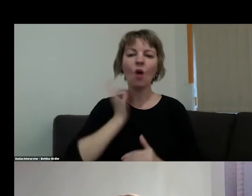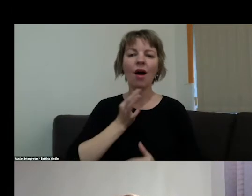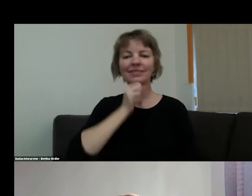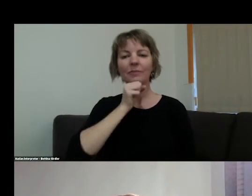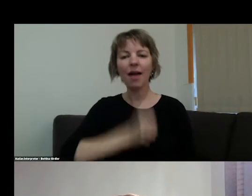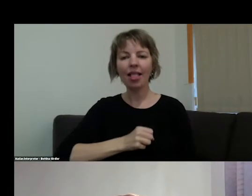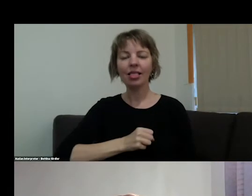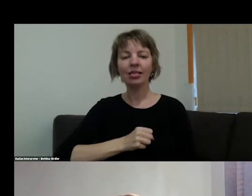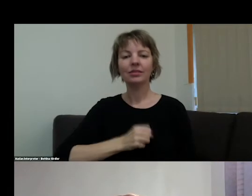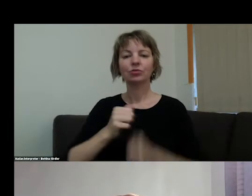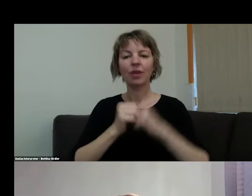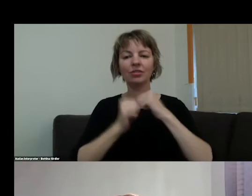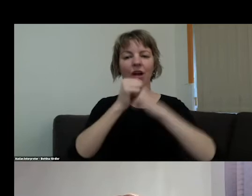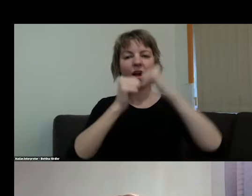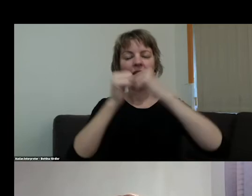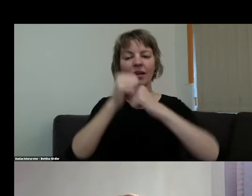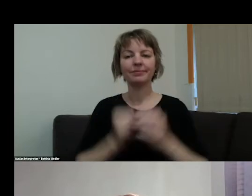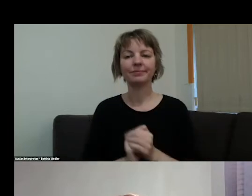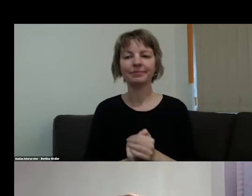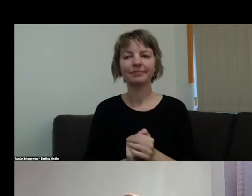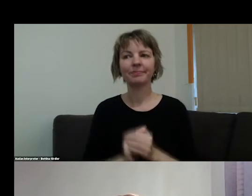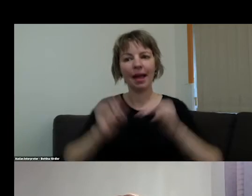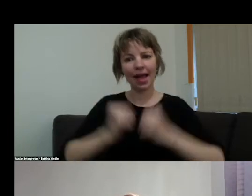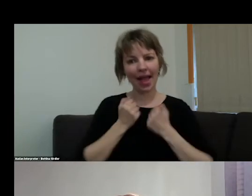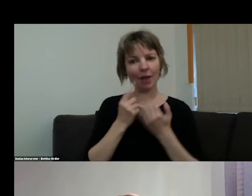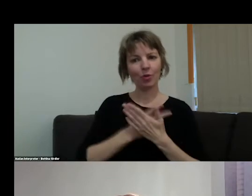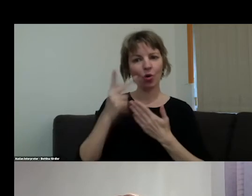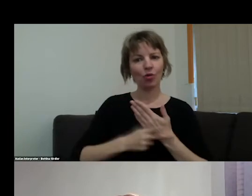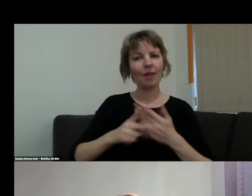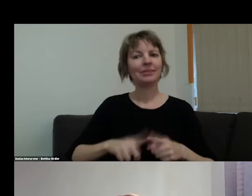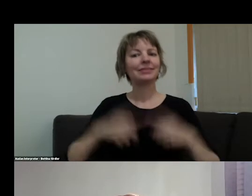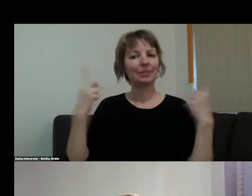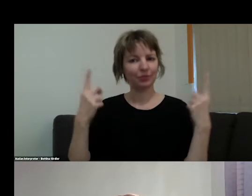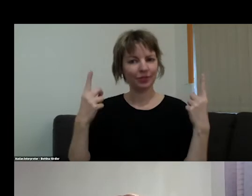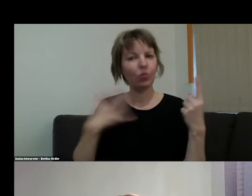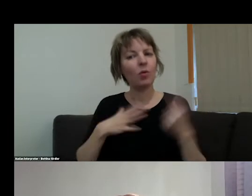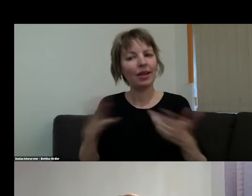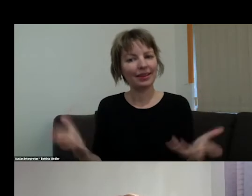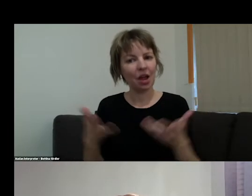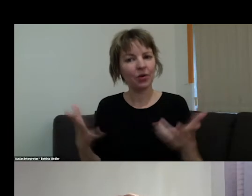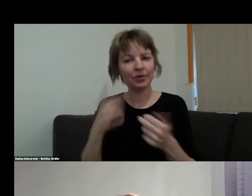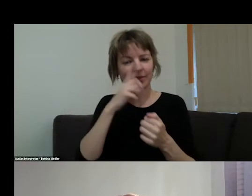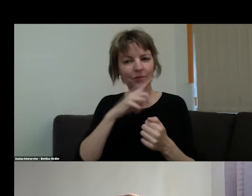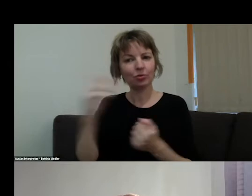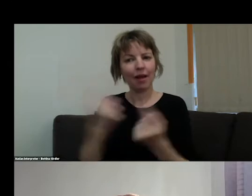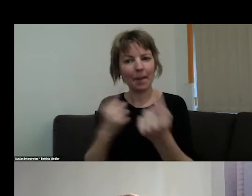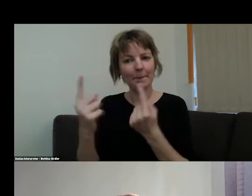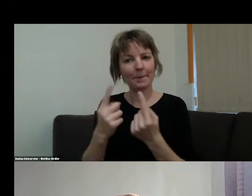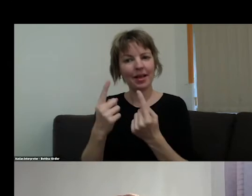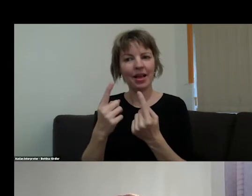But our leadership programs are different to that. We encourage people to come to our programs as their whole selves,